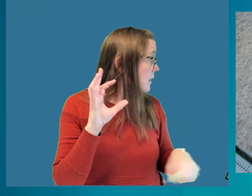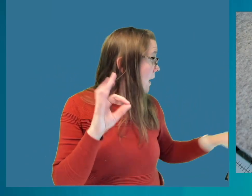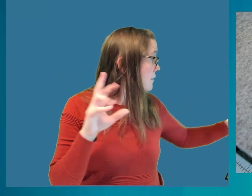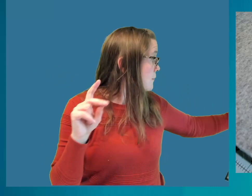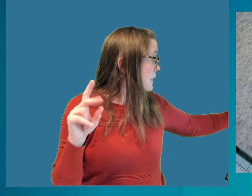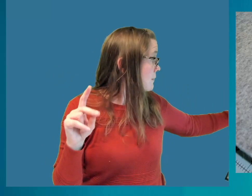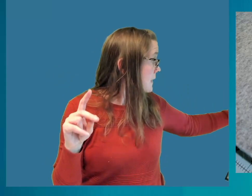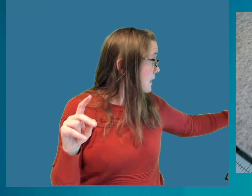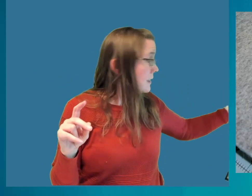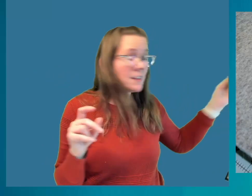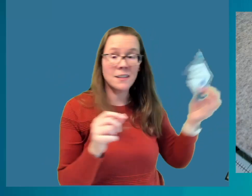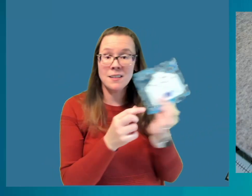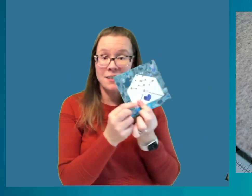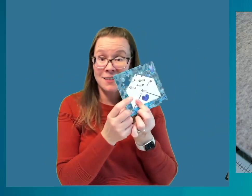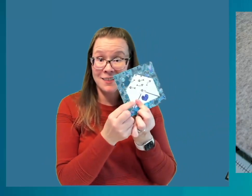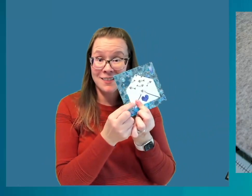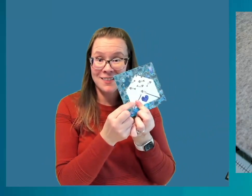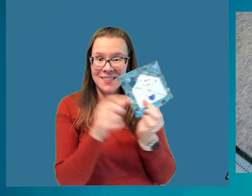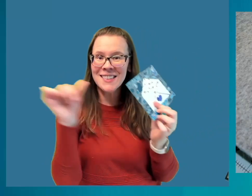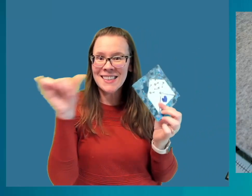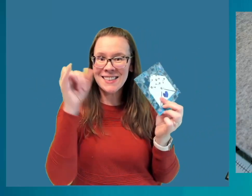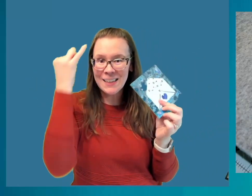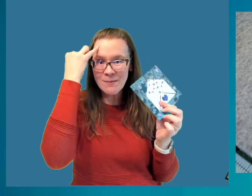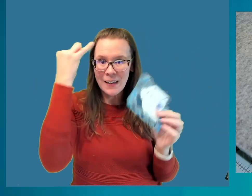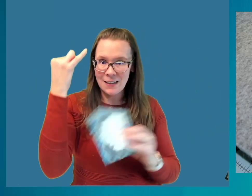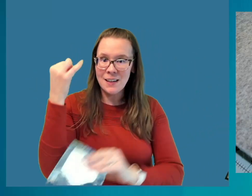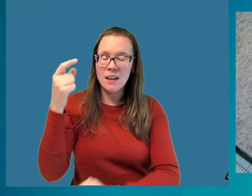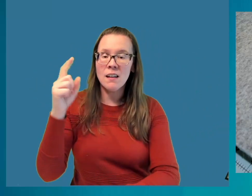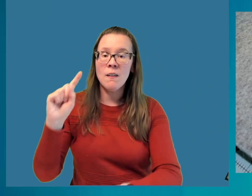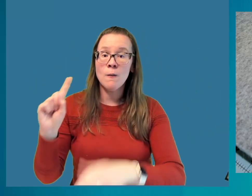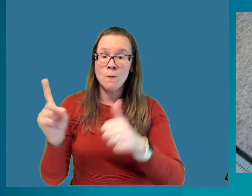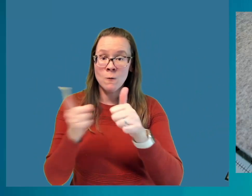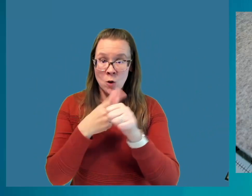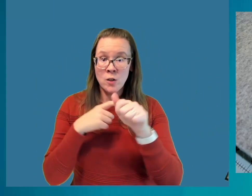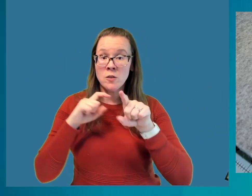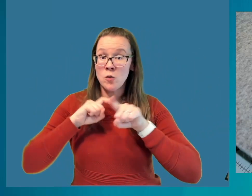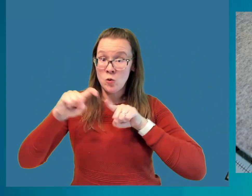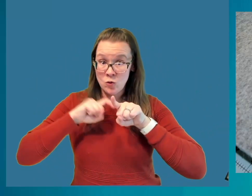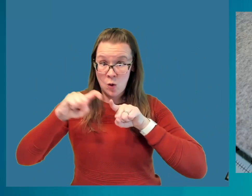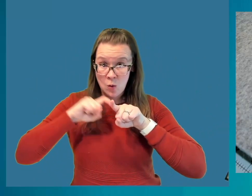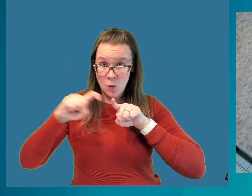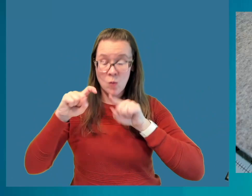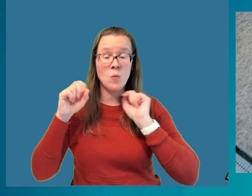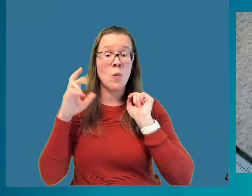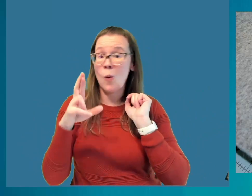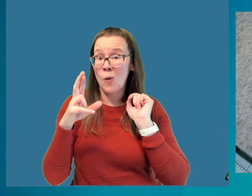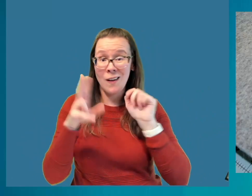And so now, um, this exact same process is used if you created this fabric piece with